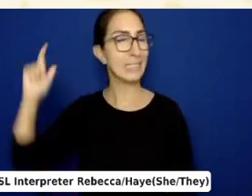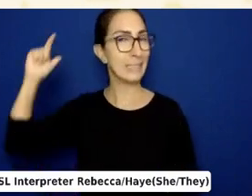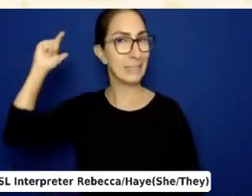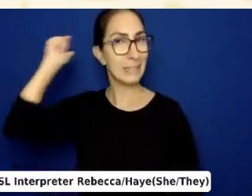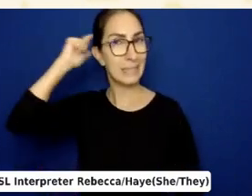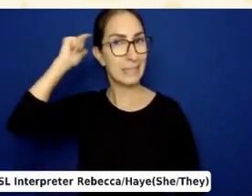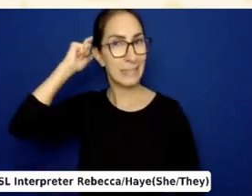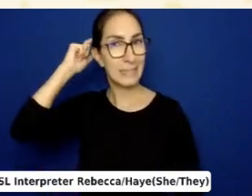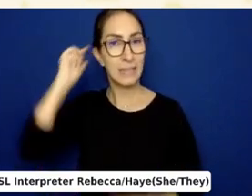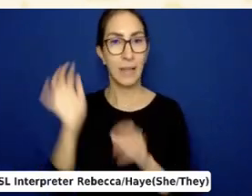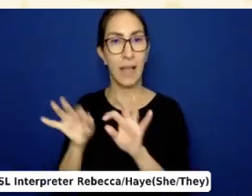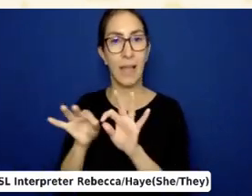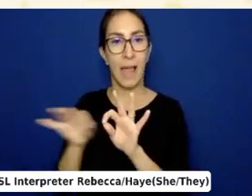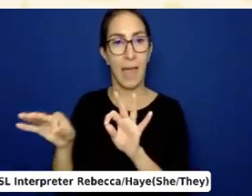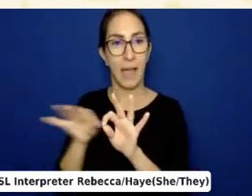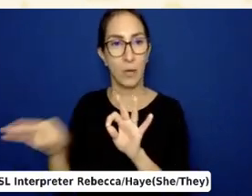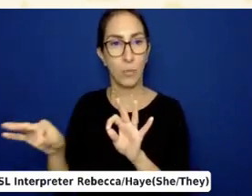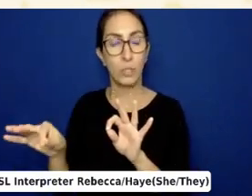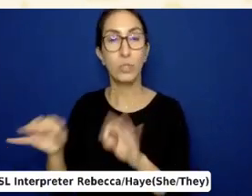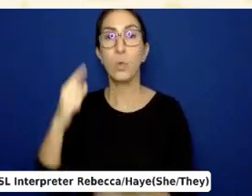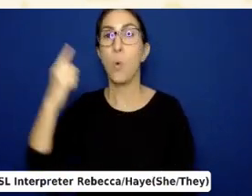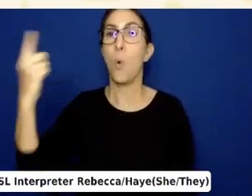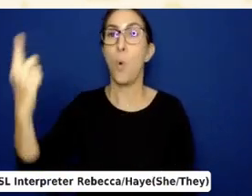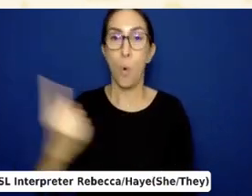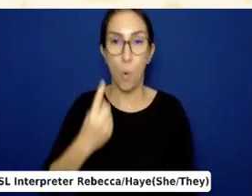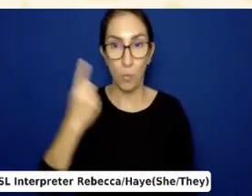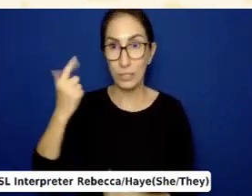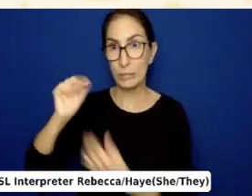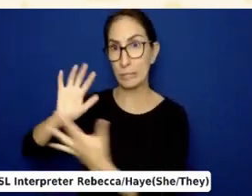Always try to contact your technical writer.